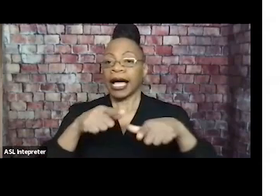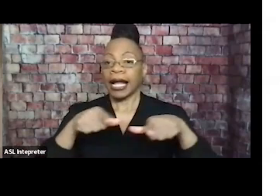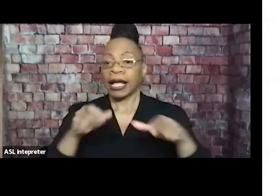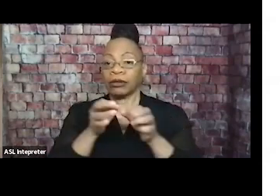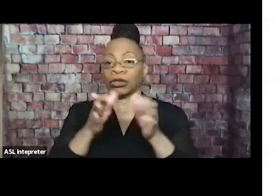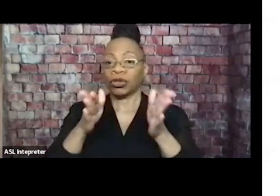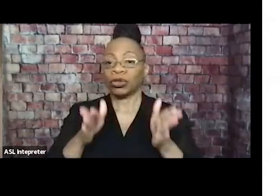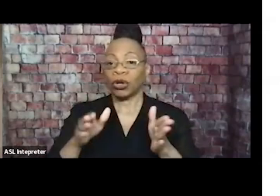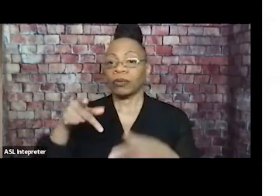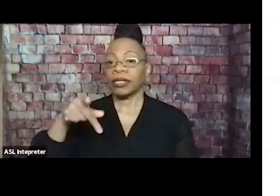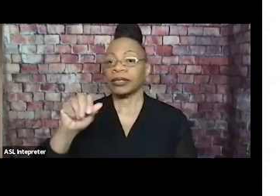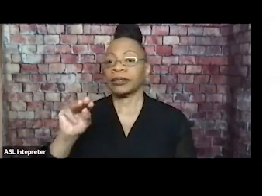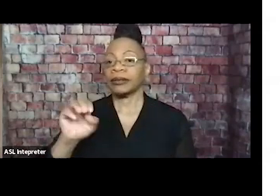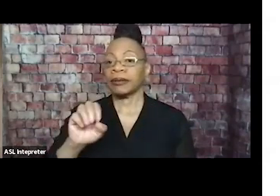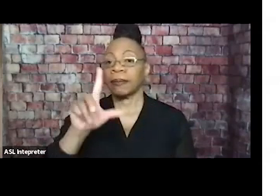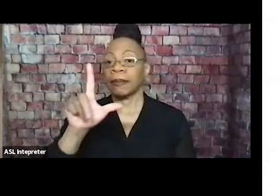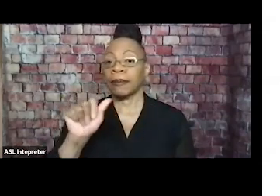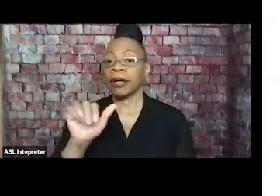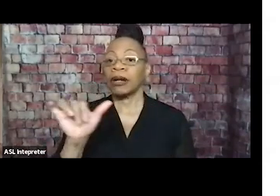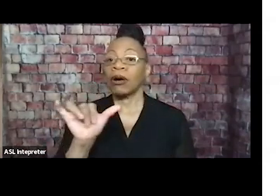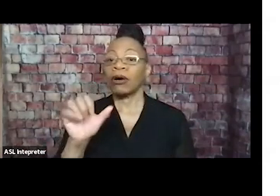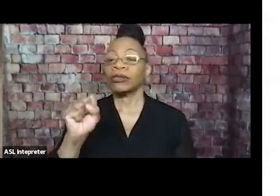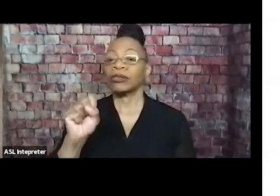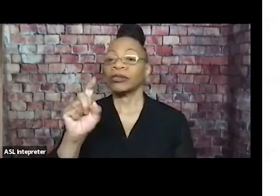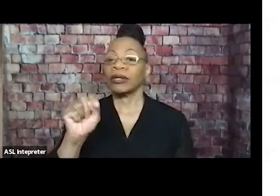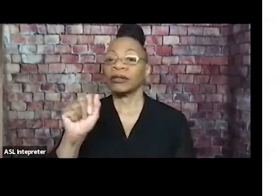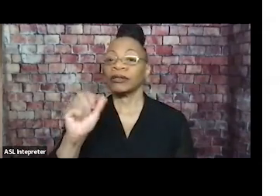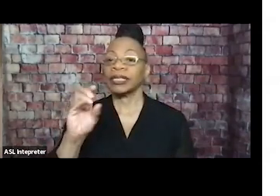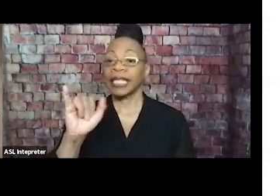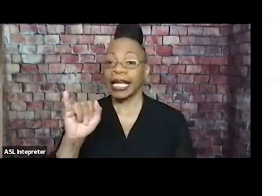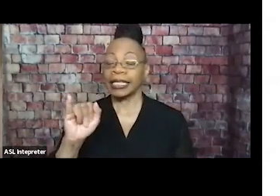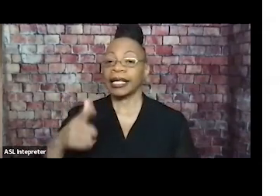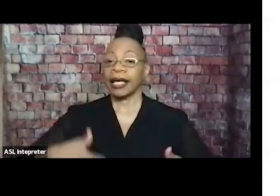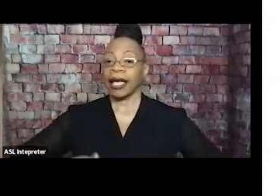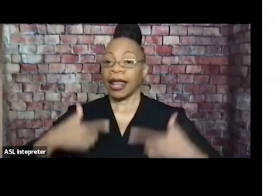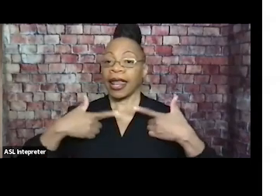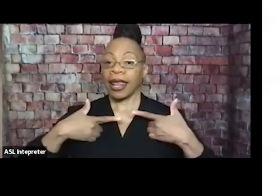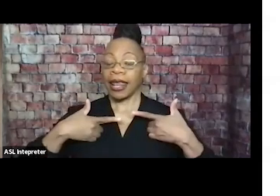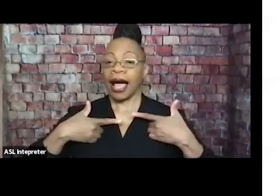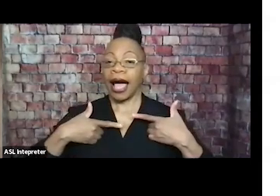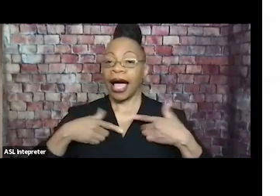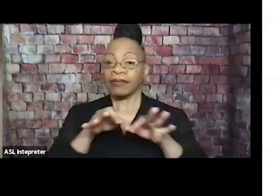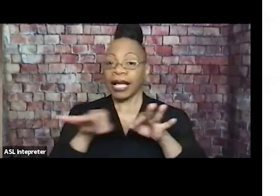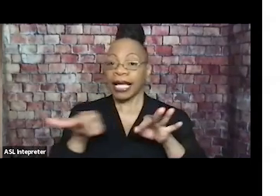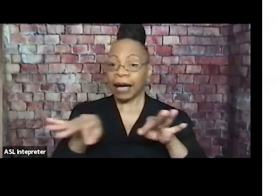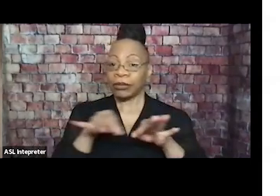and live captioning services from Lee Aura. So they'll be provided for you today.